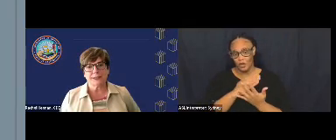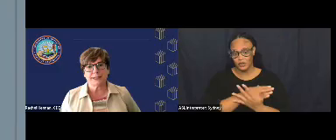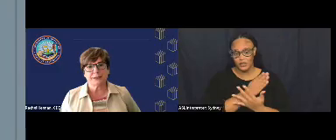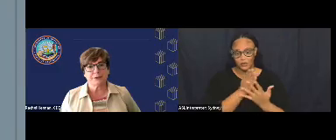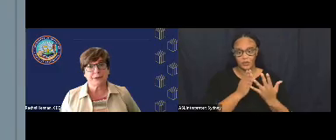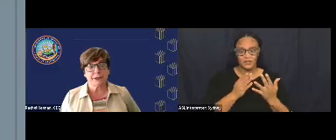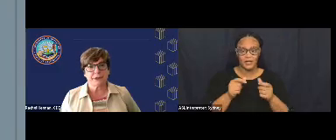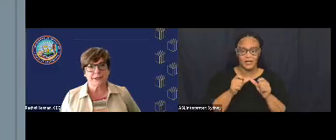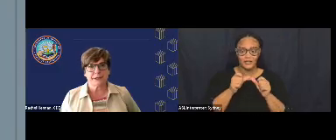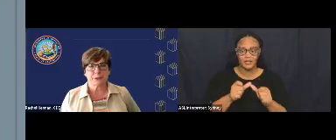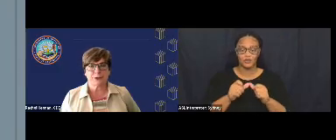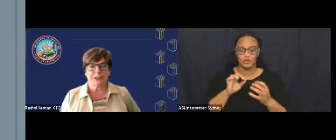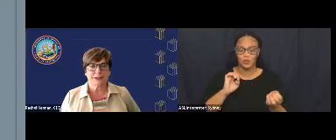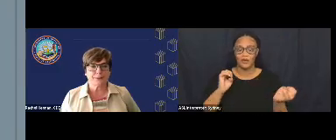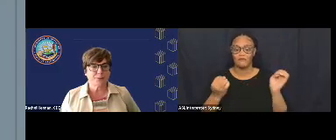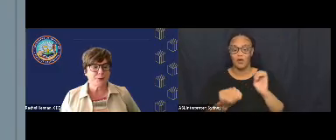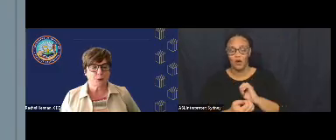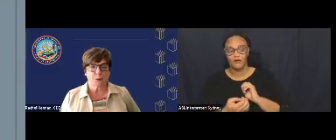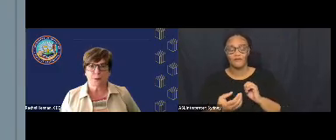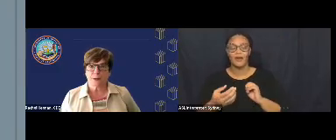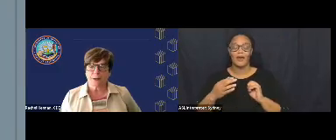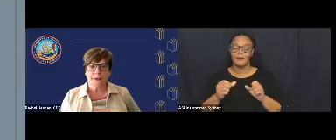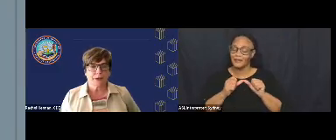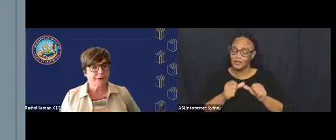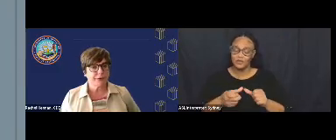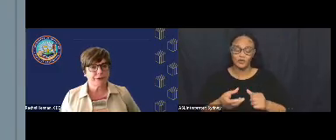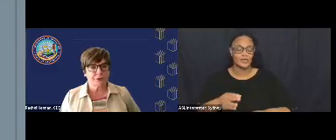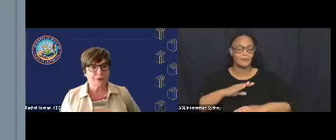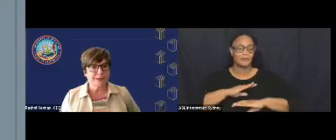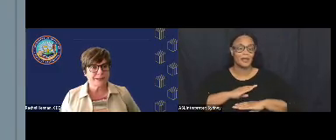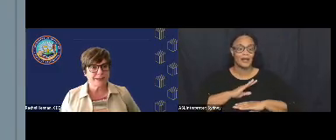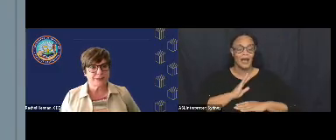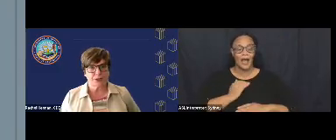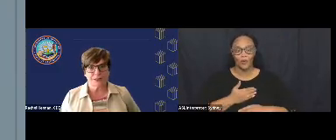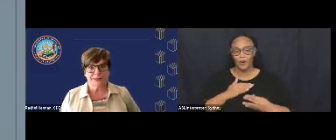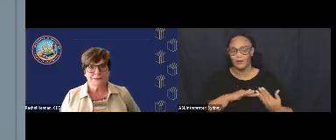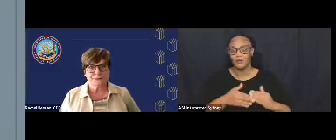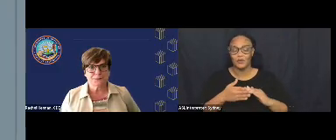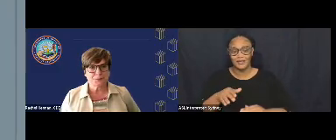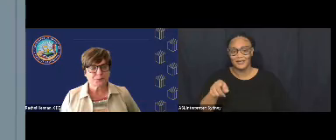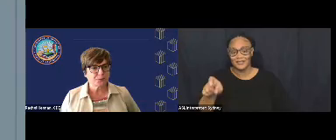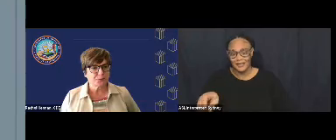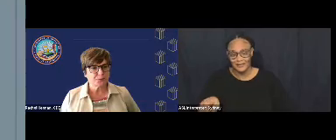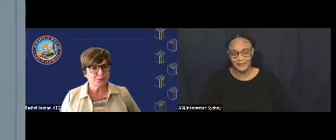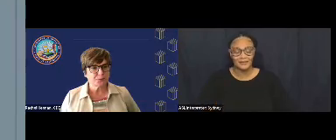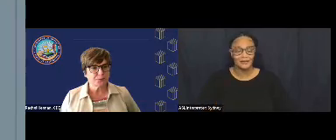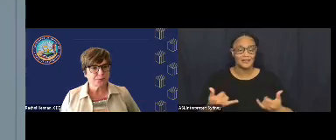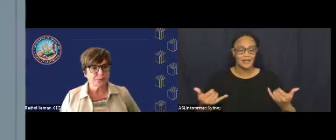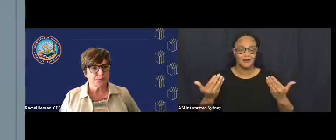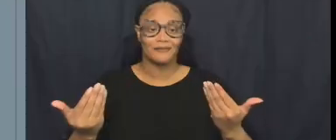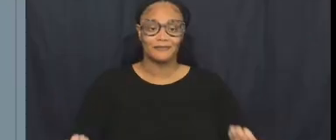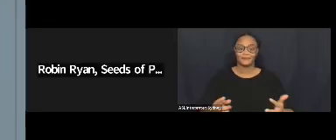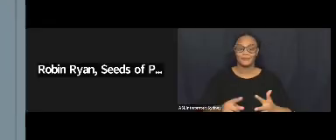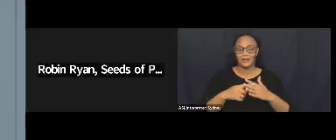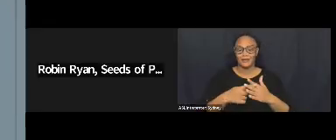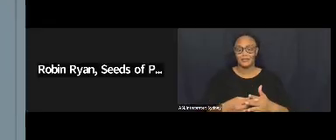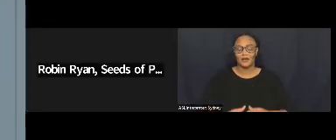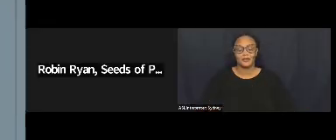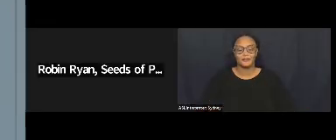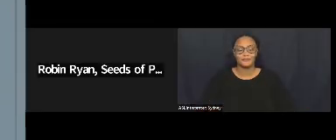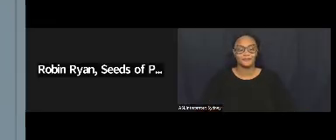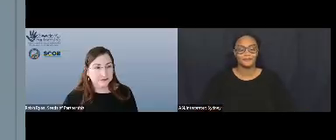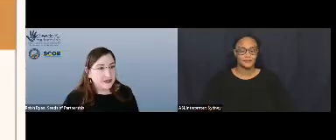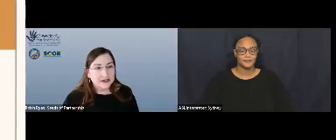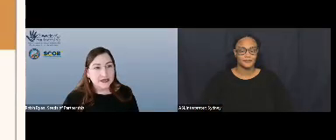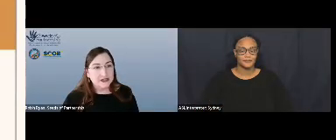meet the needs of our various communities. So without further ado, let's get started.